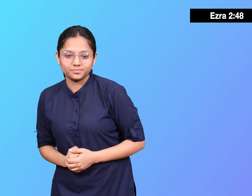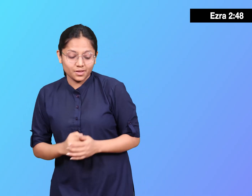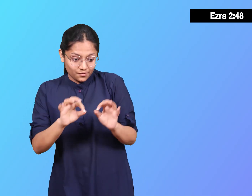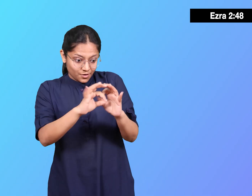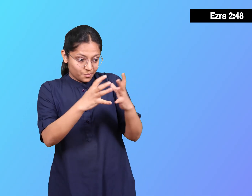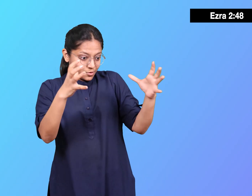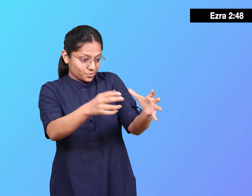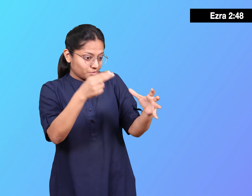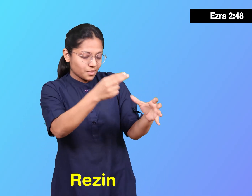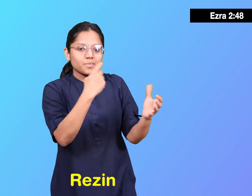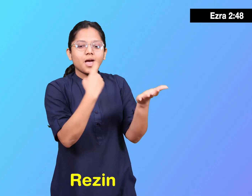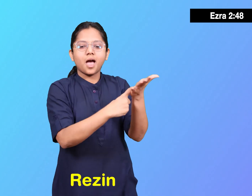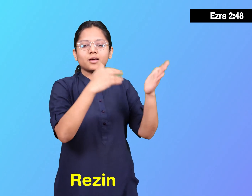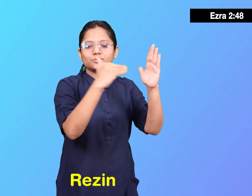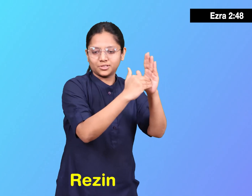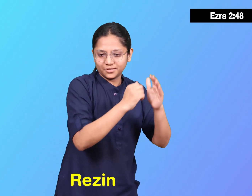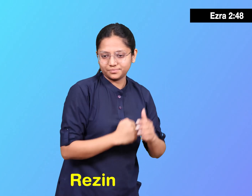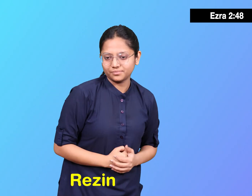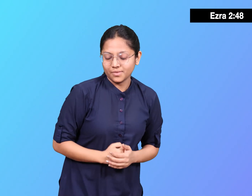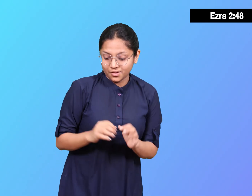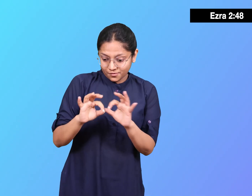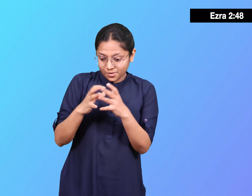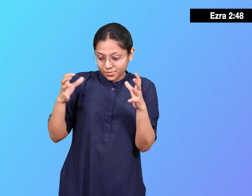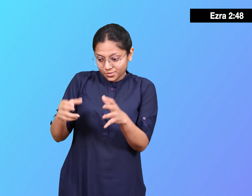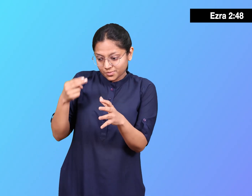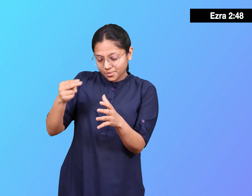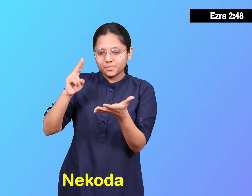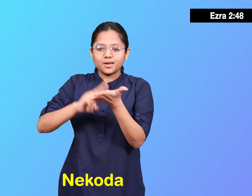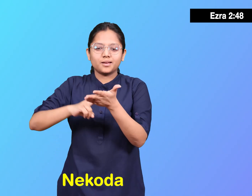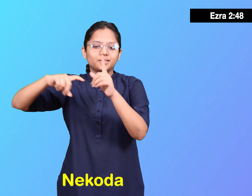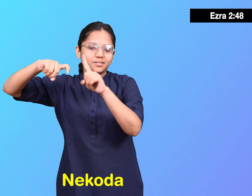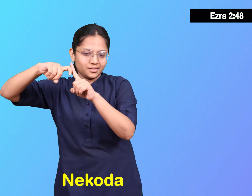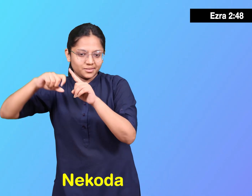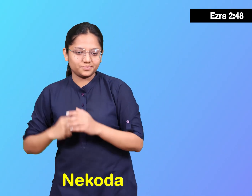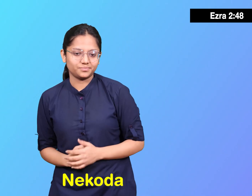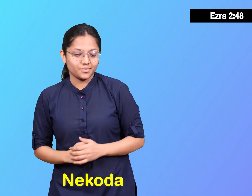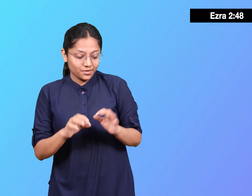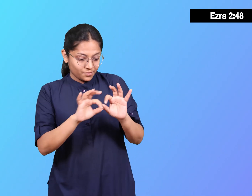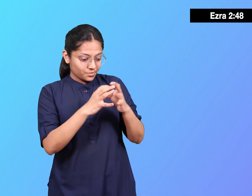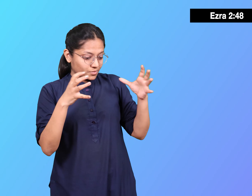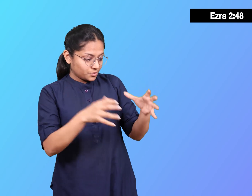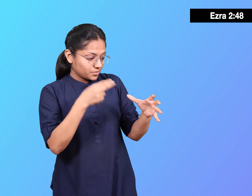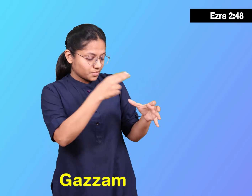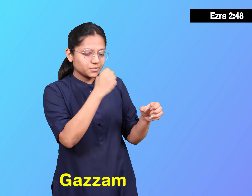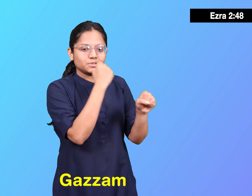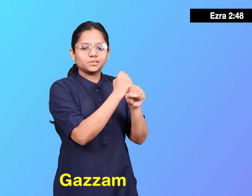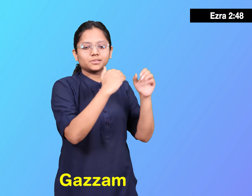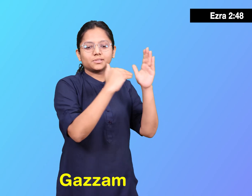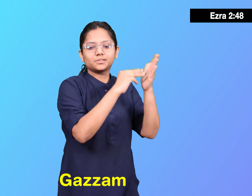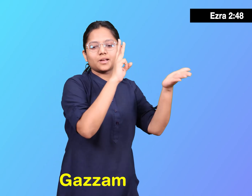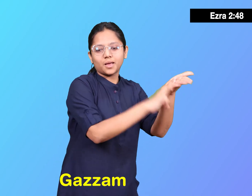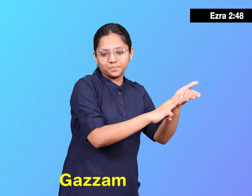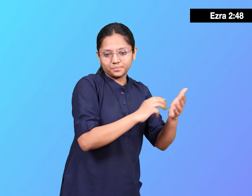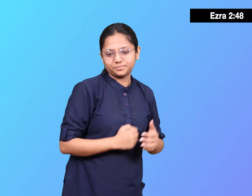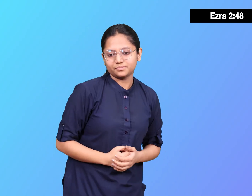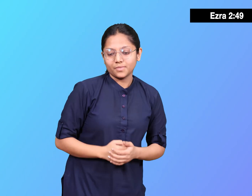Rezin, Nekoda, Gazzam,